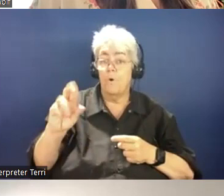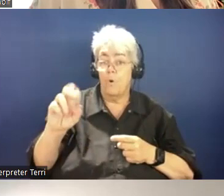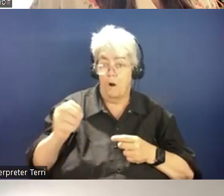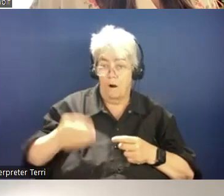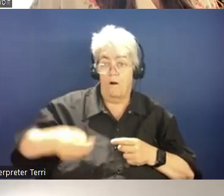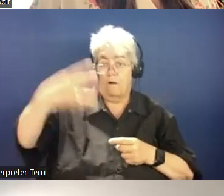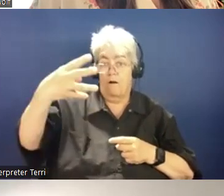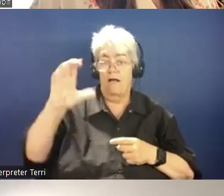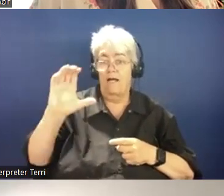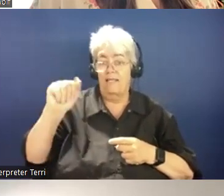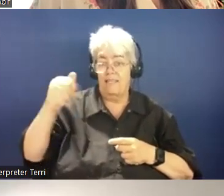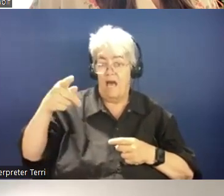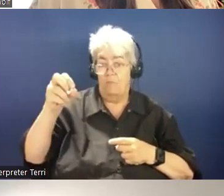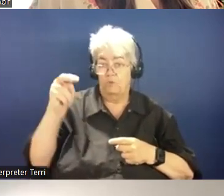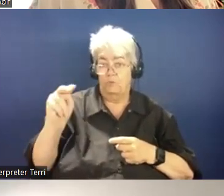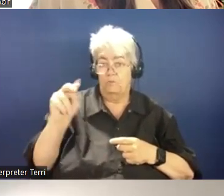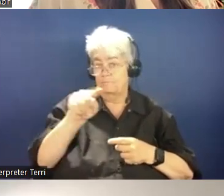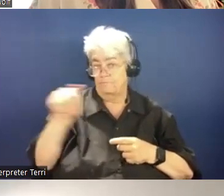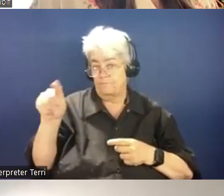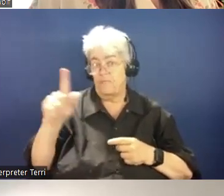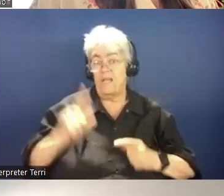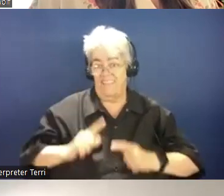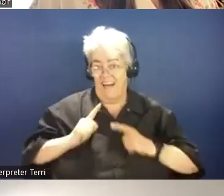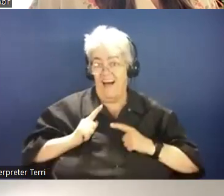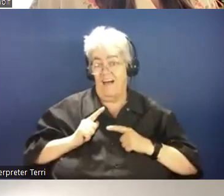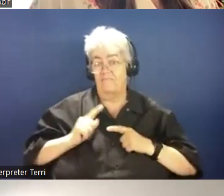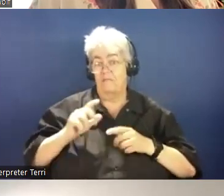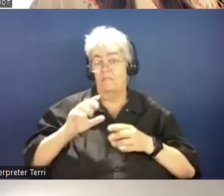and that should be available. You get to choose a language that works best for you.